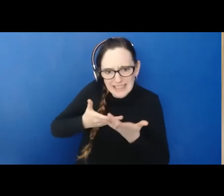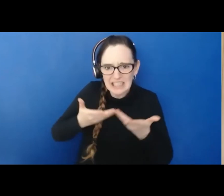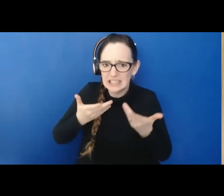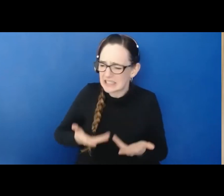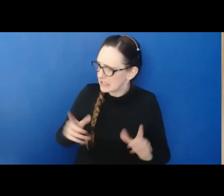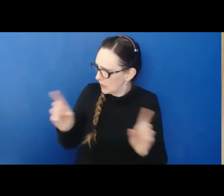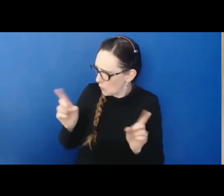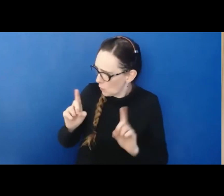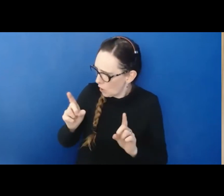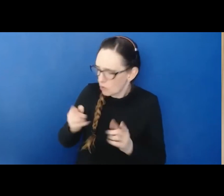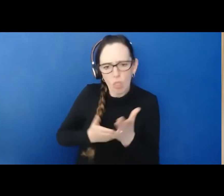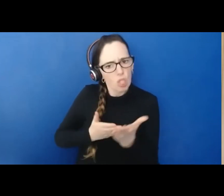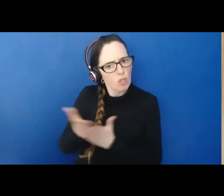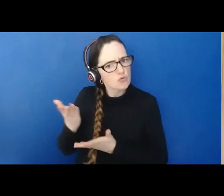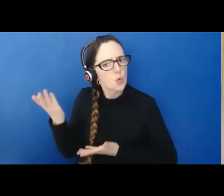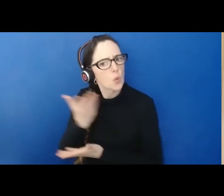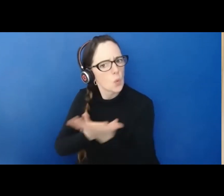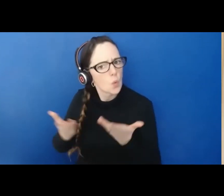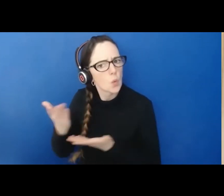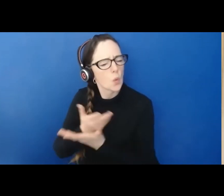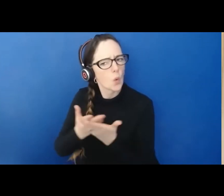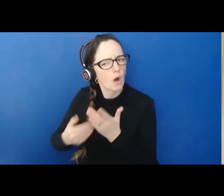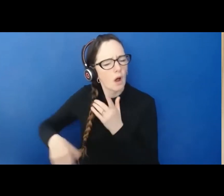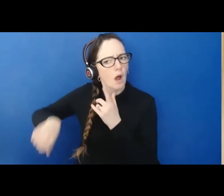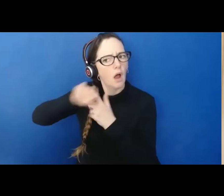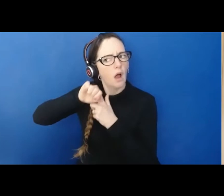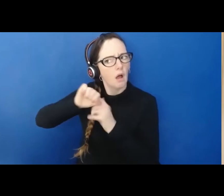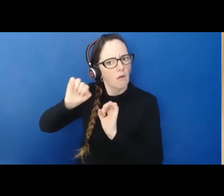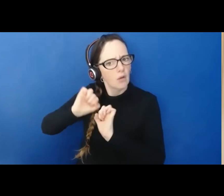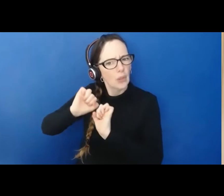something that struck me was the extent to which they really think about what the public